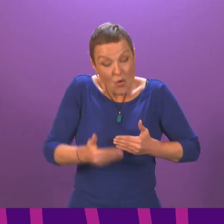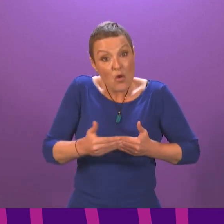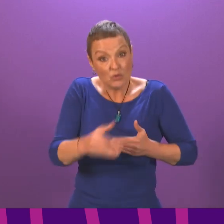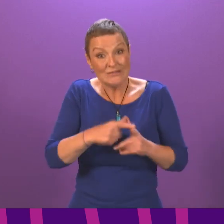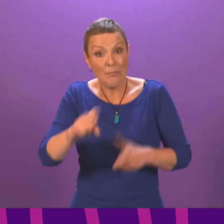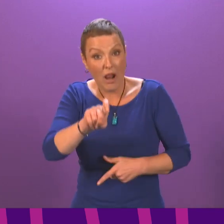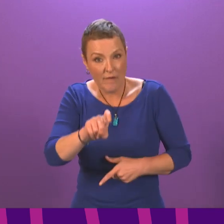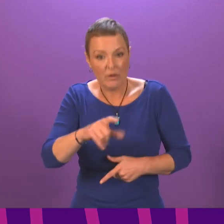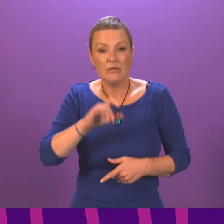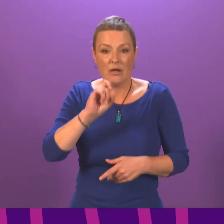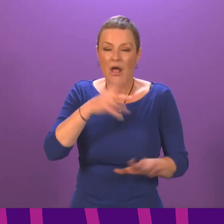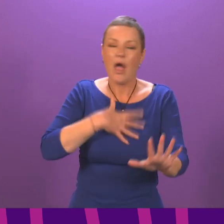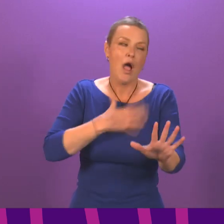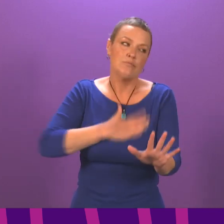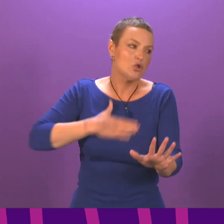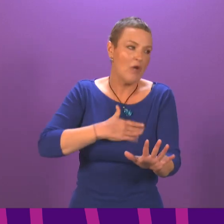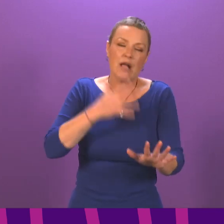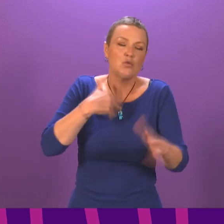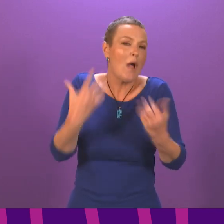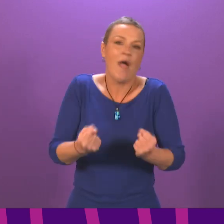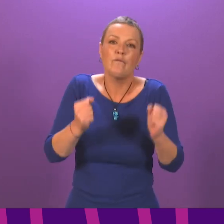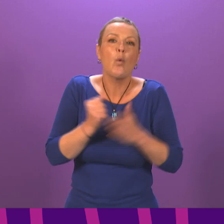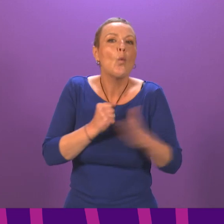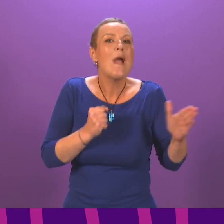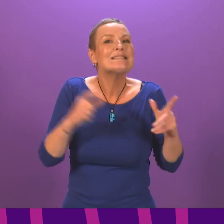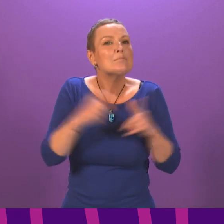West Dunbartonshire. My apologies; I do not have the West Dunbartonshire figures in front